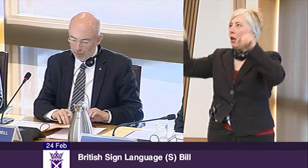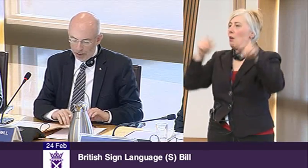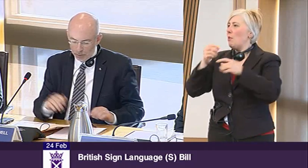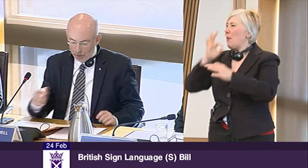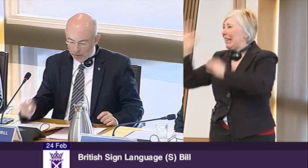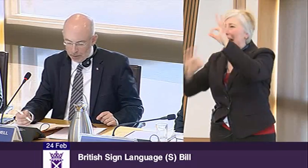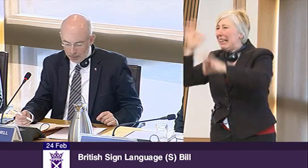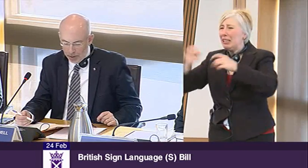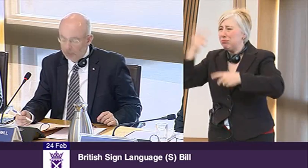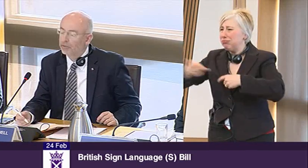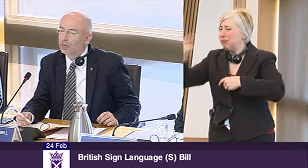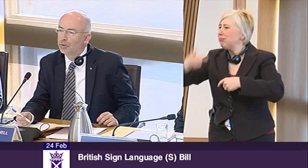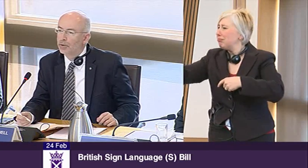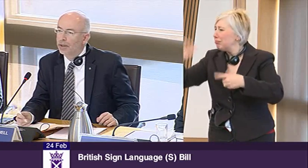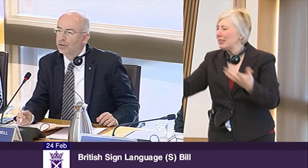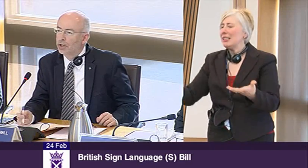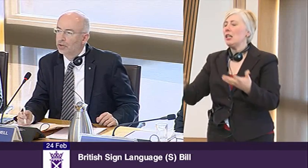the plans. What are the panellists’ views on that suggestion?